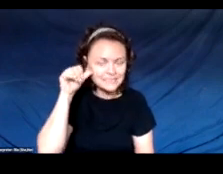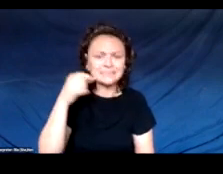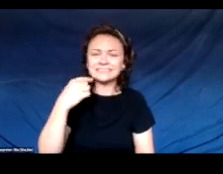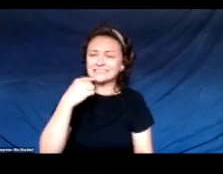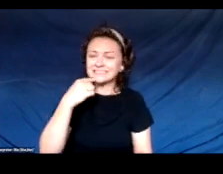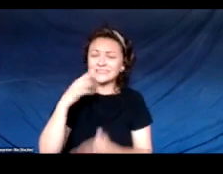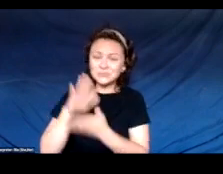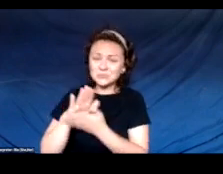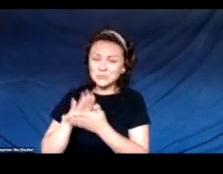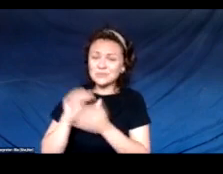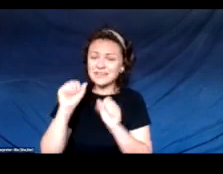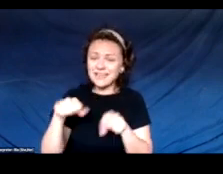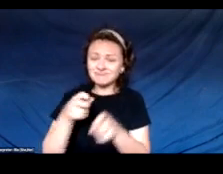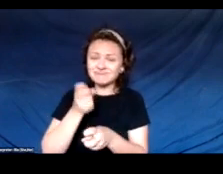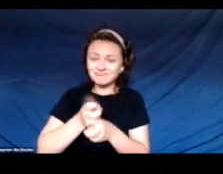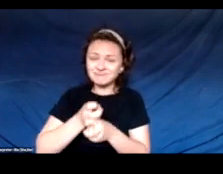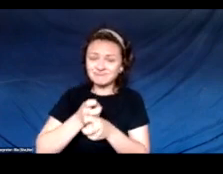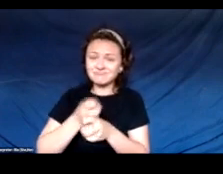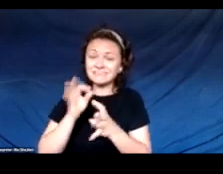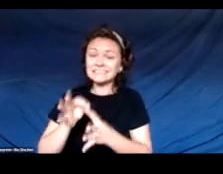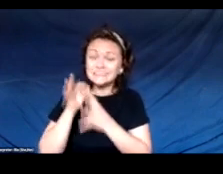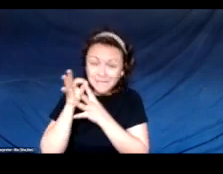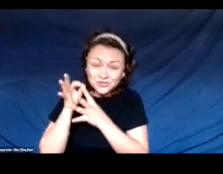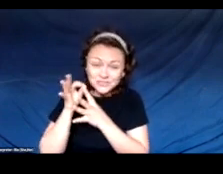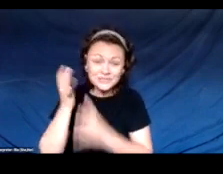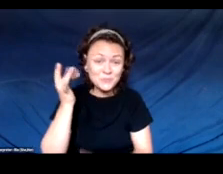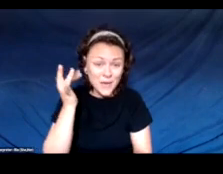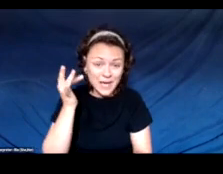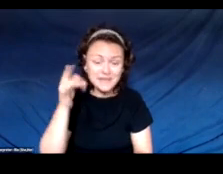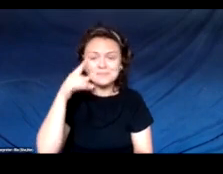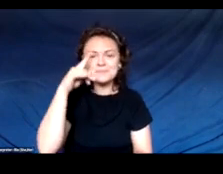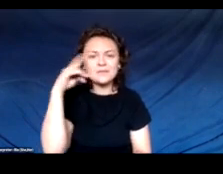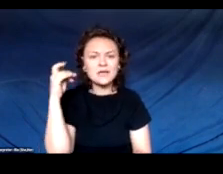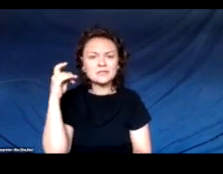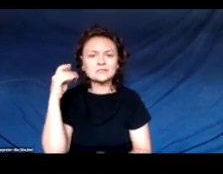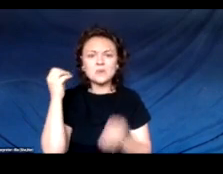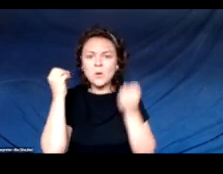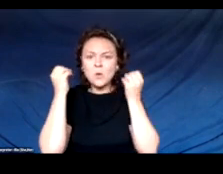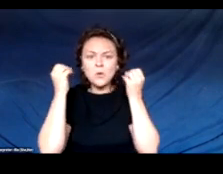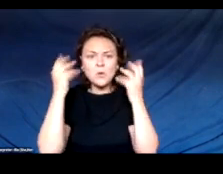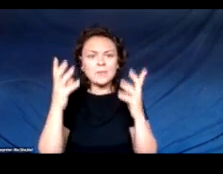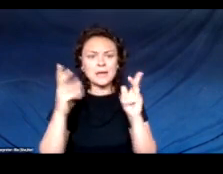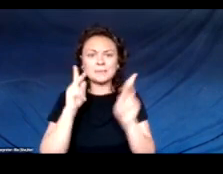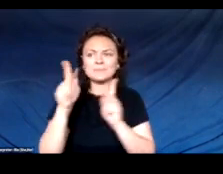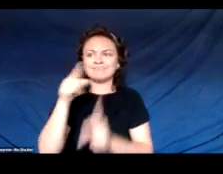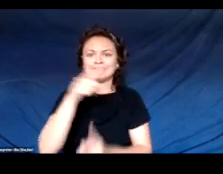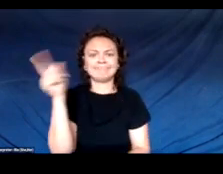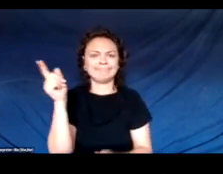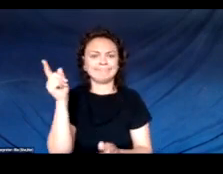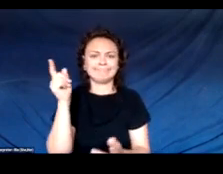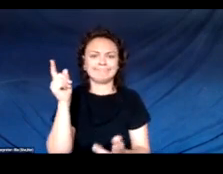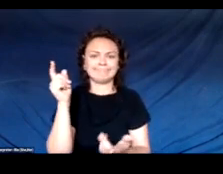especially because so many people believe and still enforce the grandfather law,